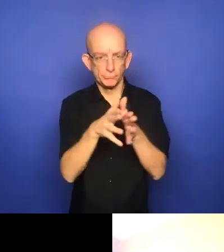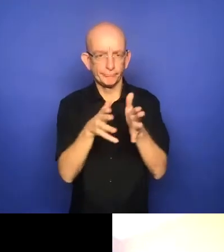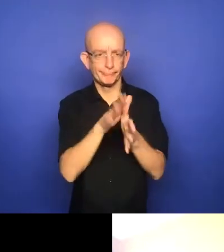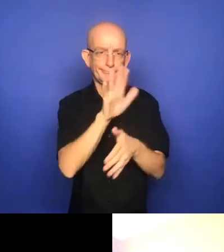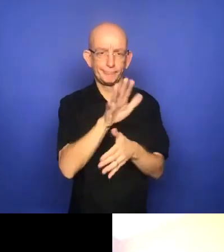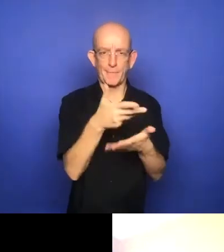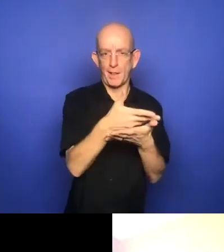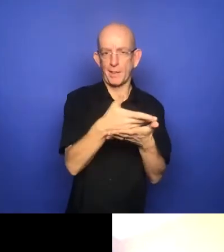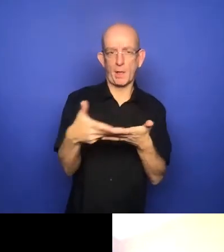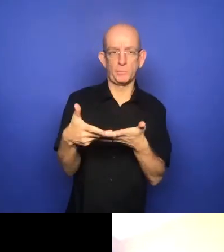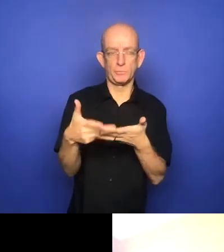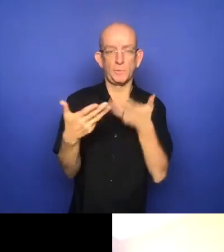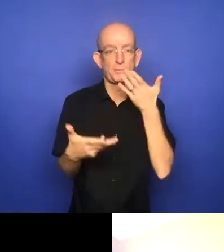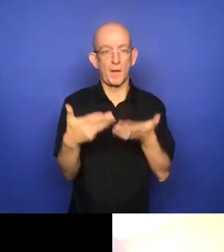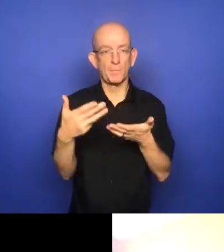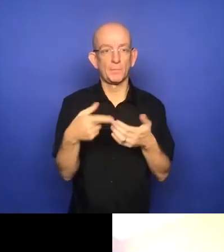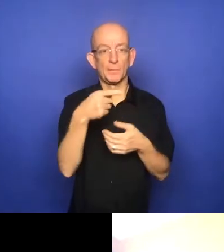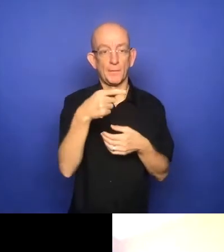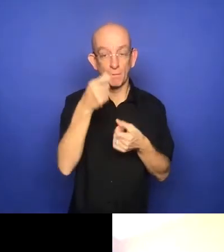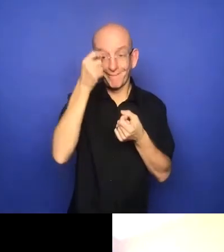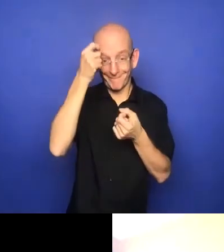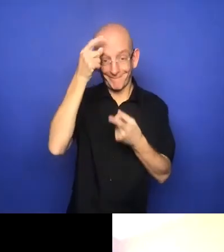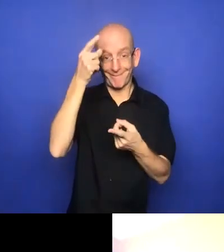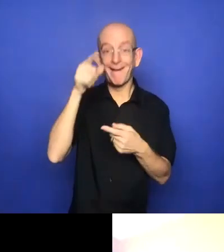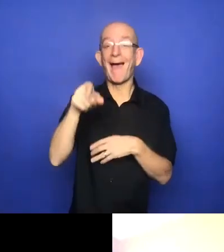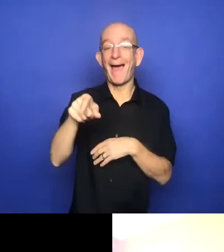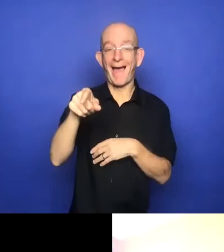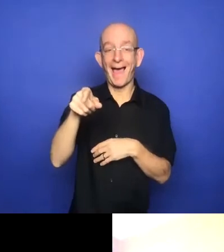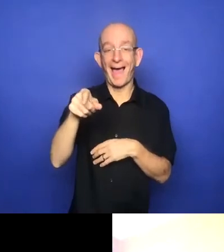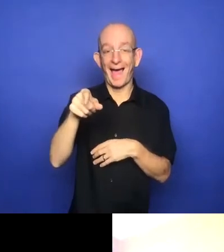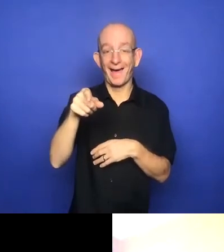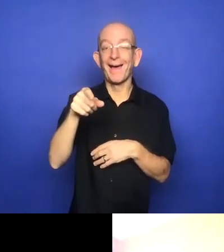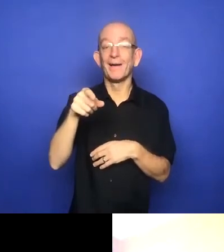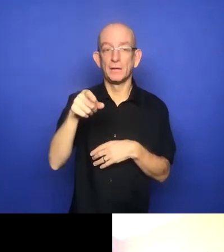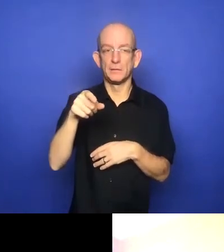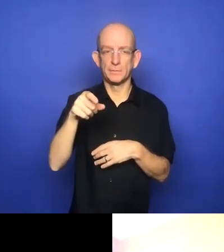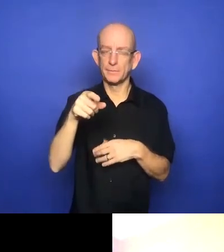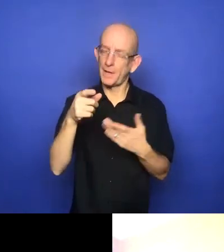in various vernacular languages, they may have understood